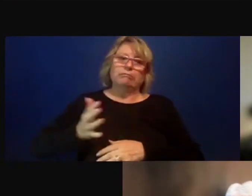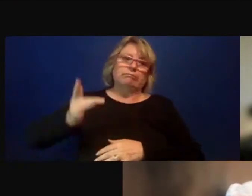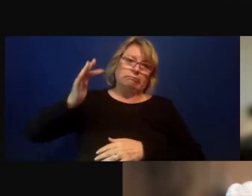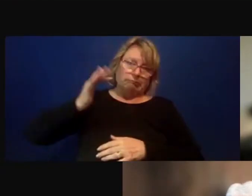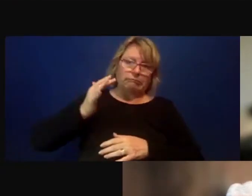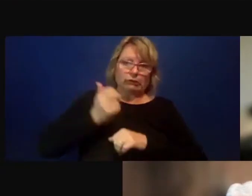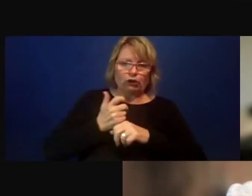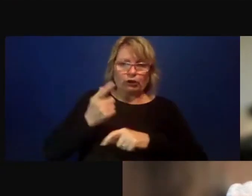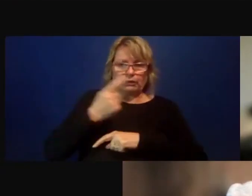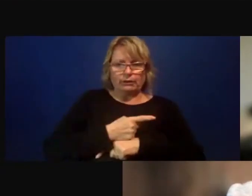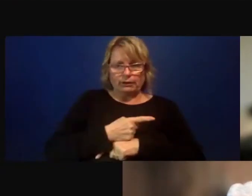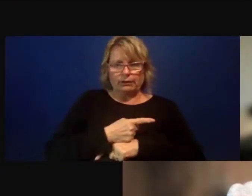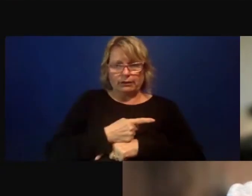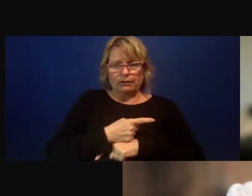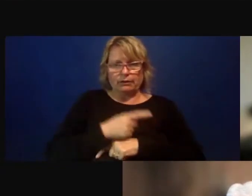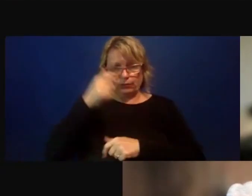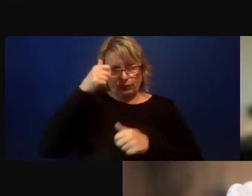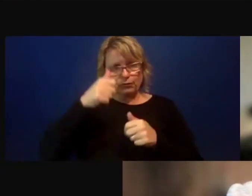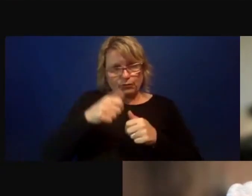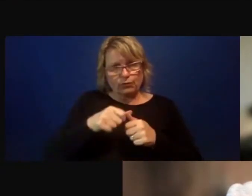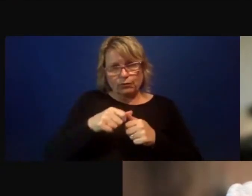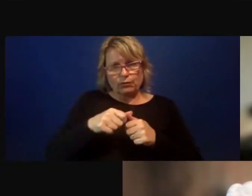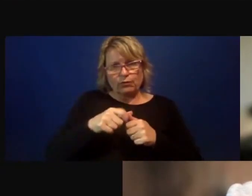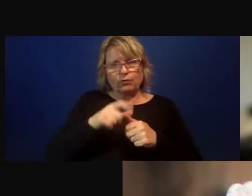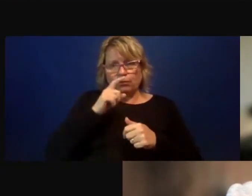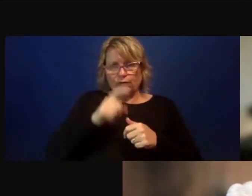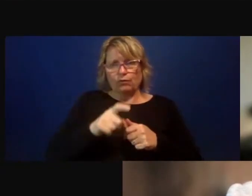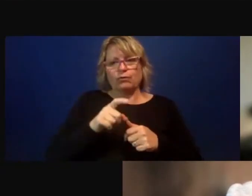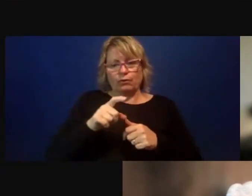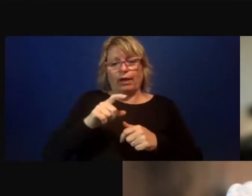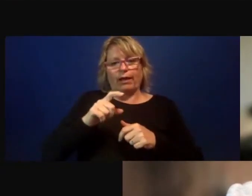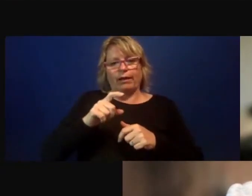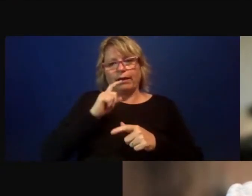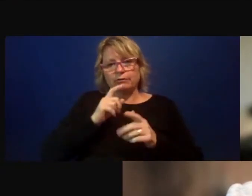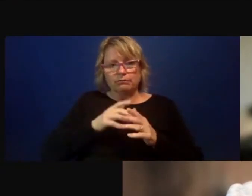that draconian in order to get something to actually operate. So at the time,